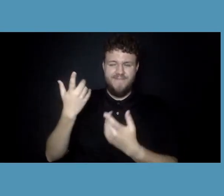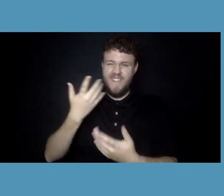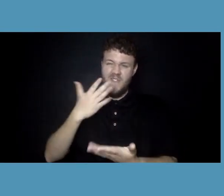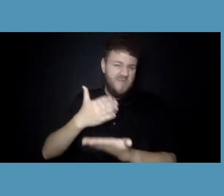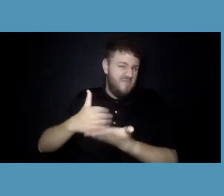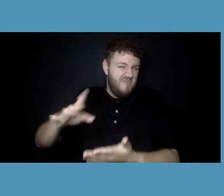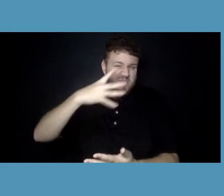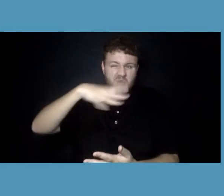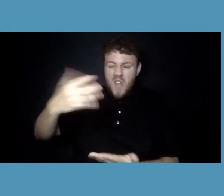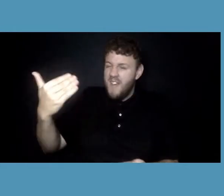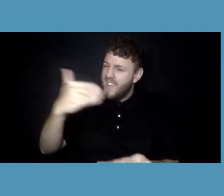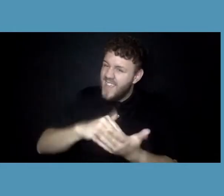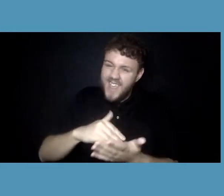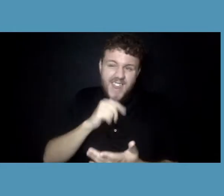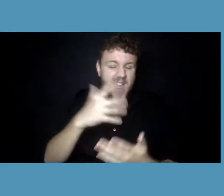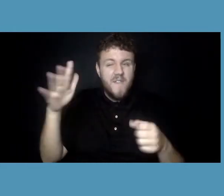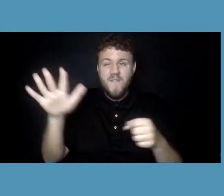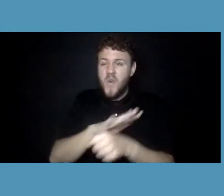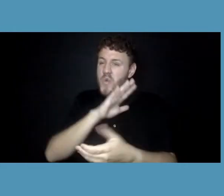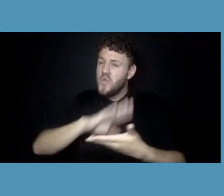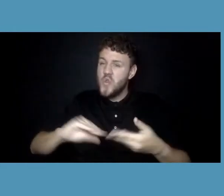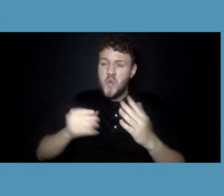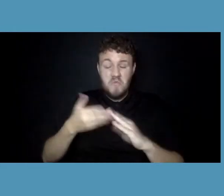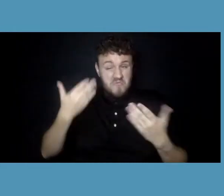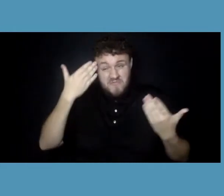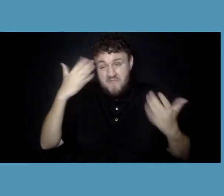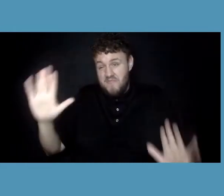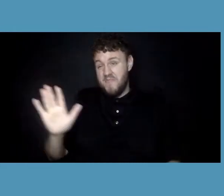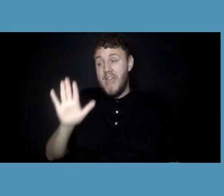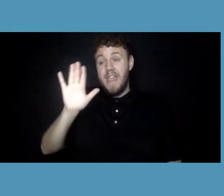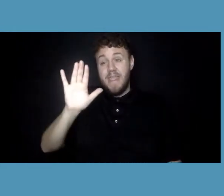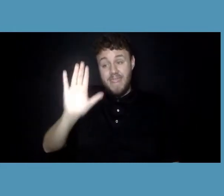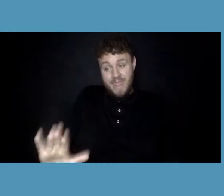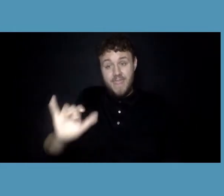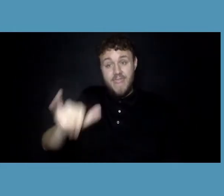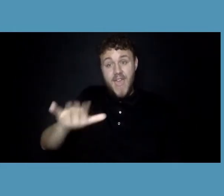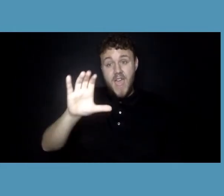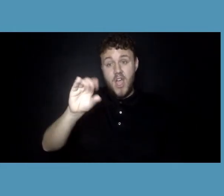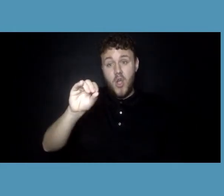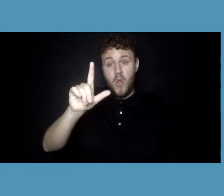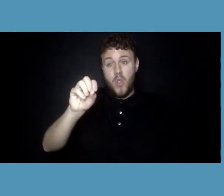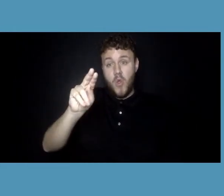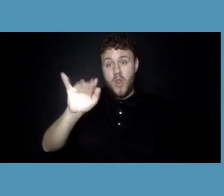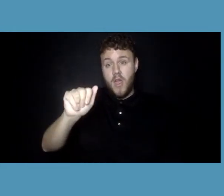been completely written. During the colonial era, complex violence and sustained displacement